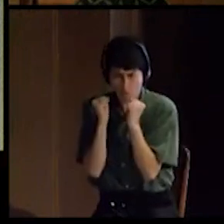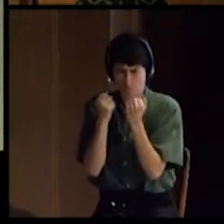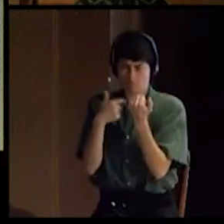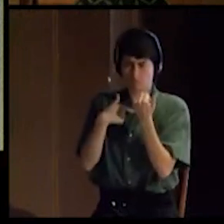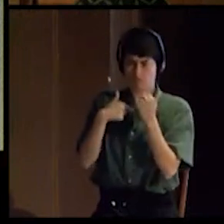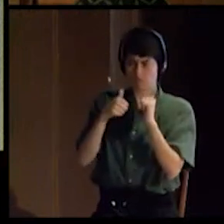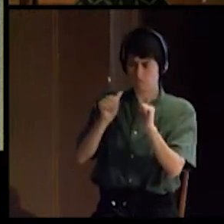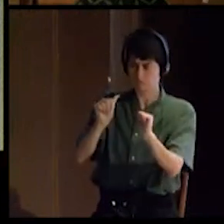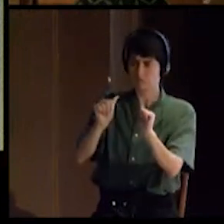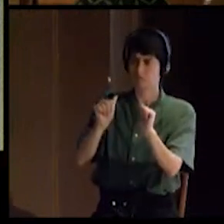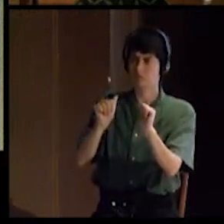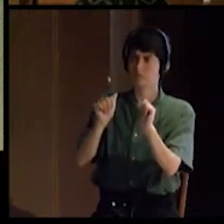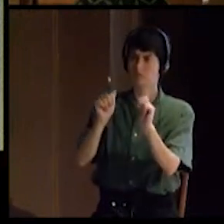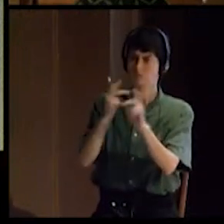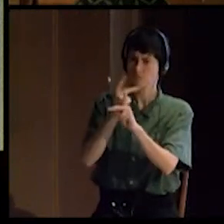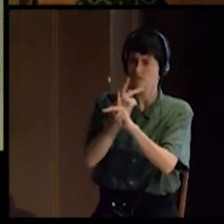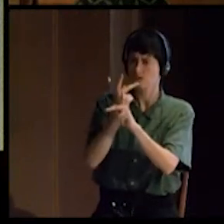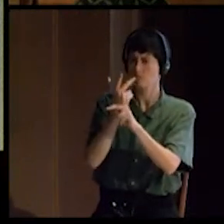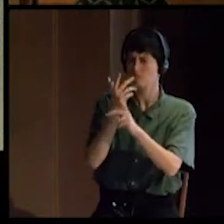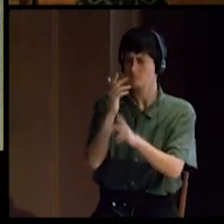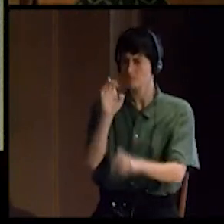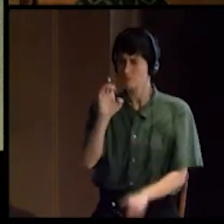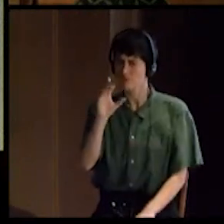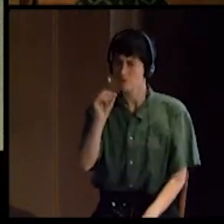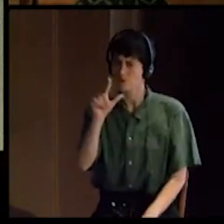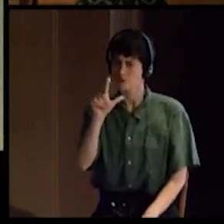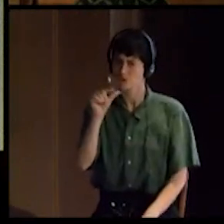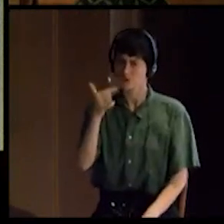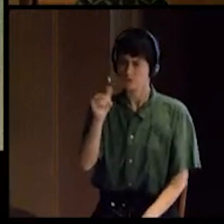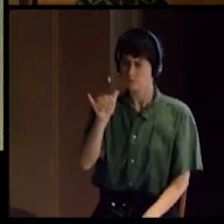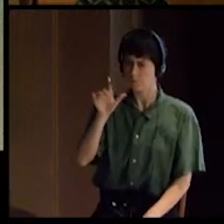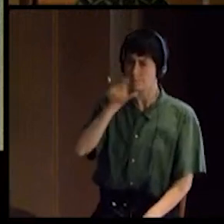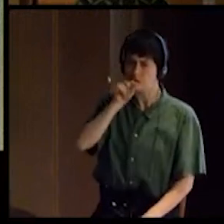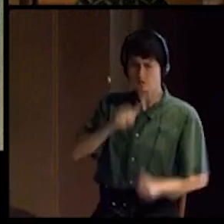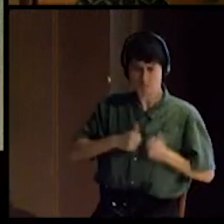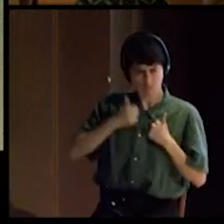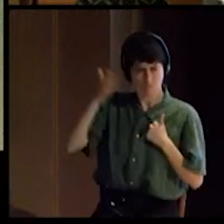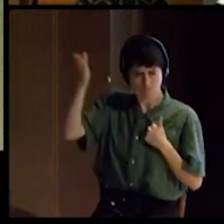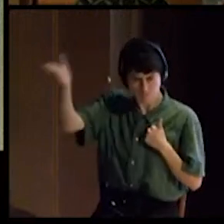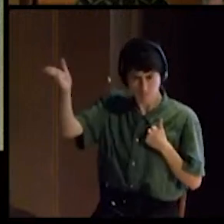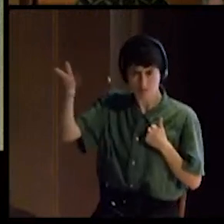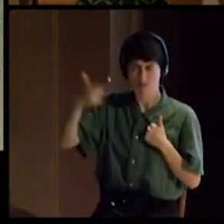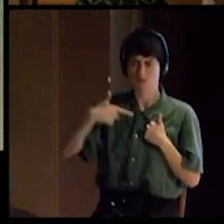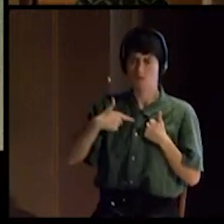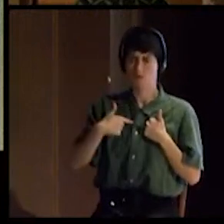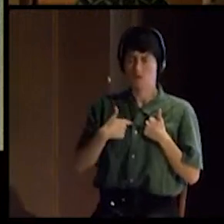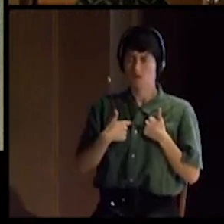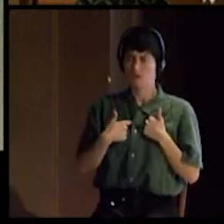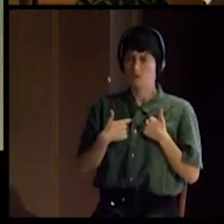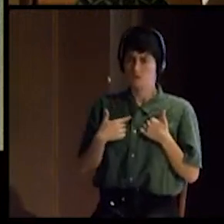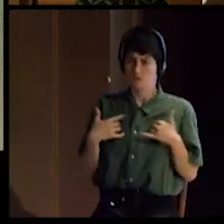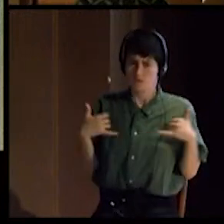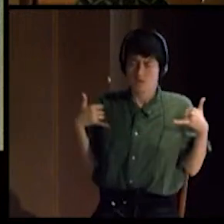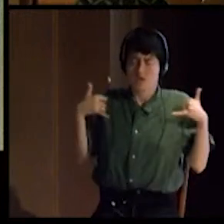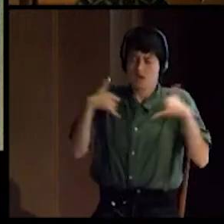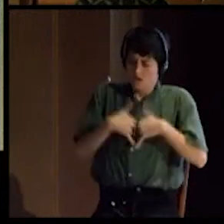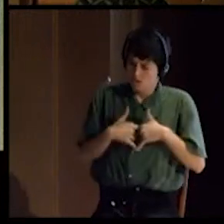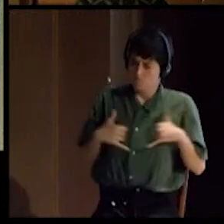It was about 20 degrees Fahrenheit, and I was out trying to, you know, bundled in all the down and wool I had,